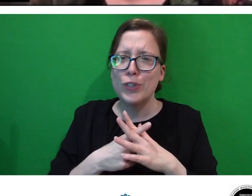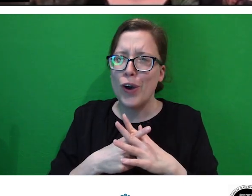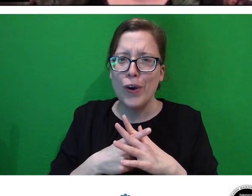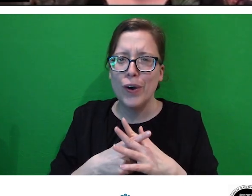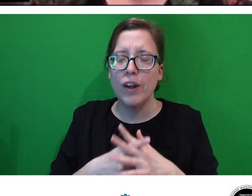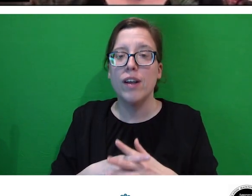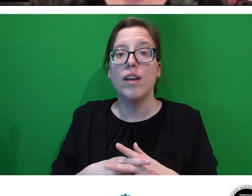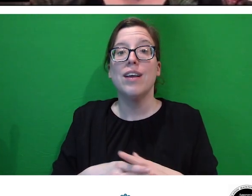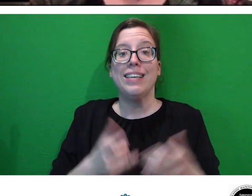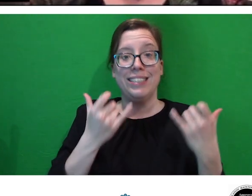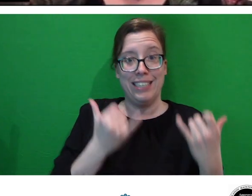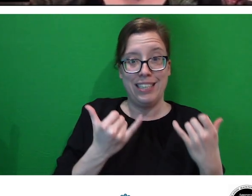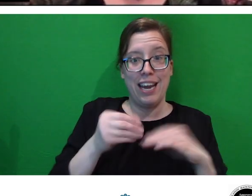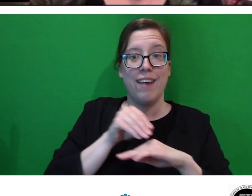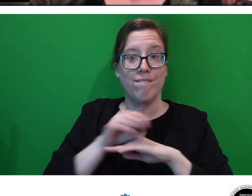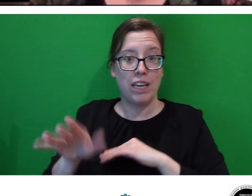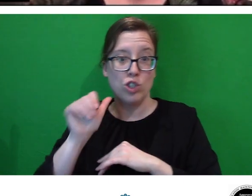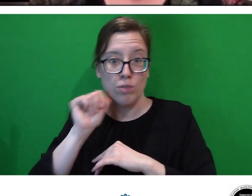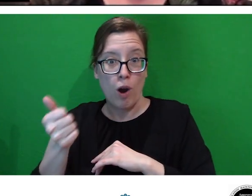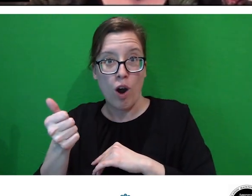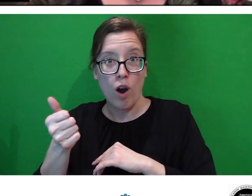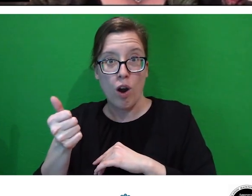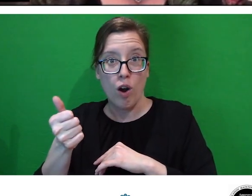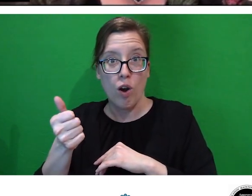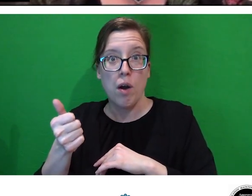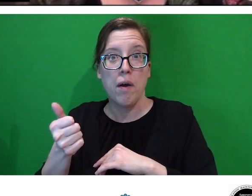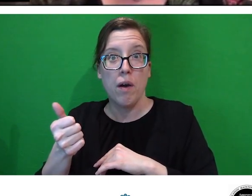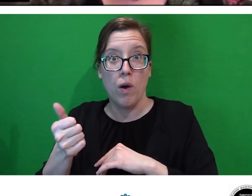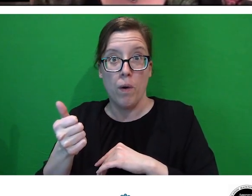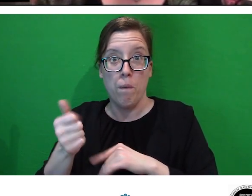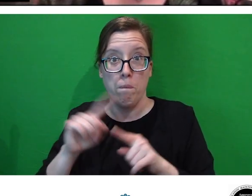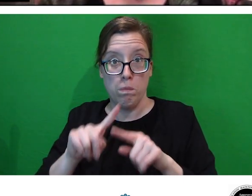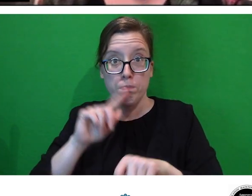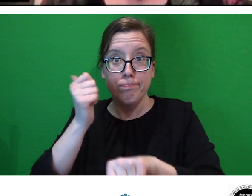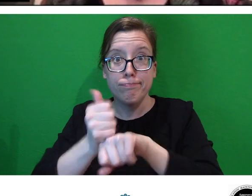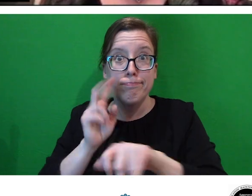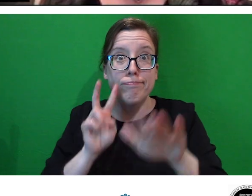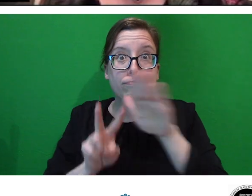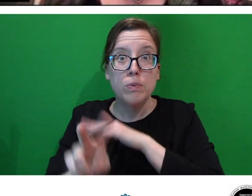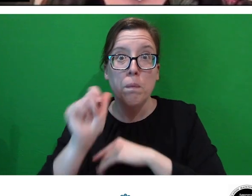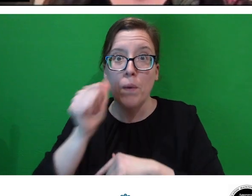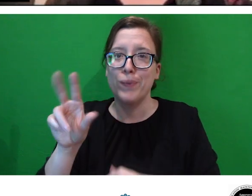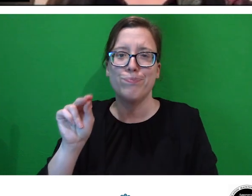behaviors now. He's 18 years old." Yes, we can. It's never too late to start.